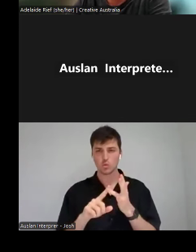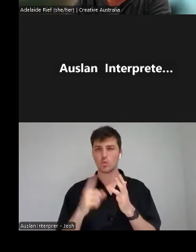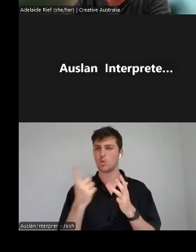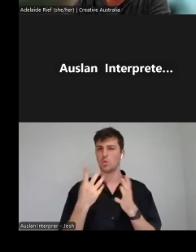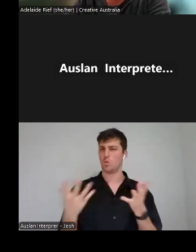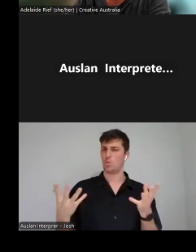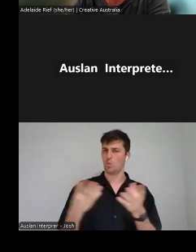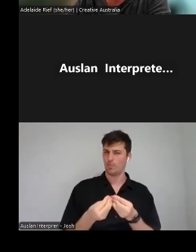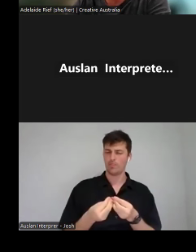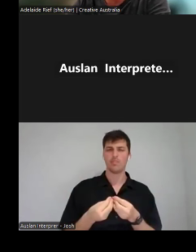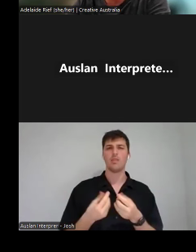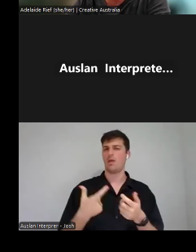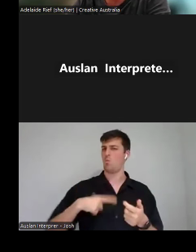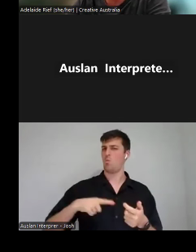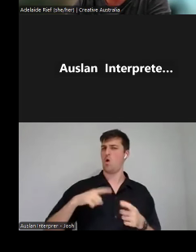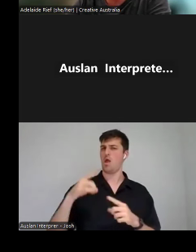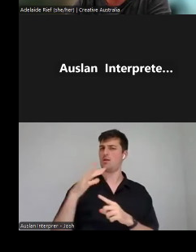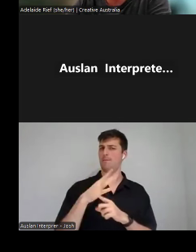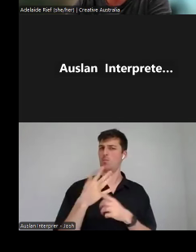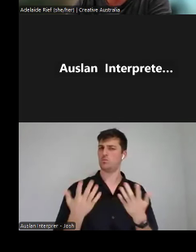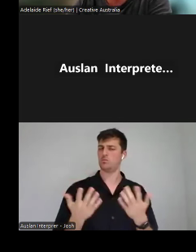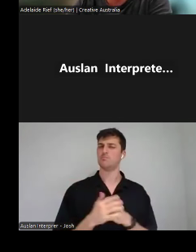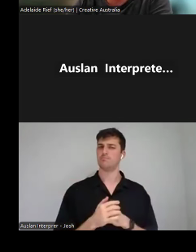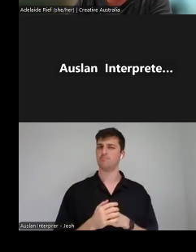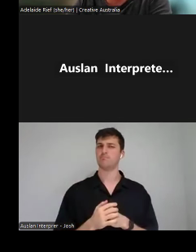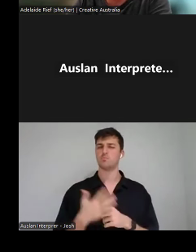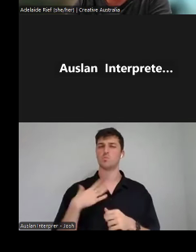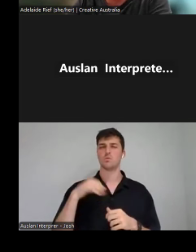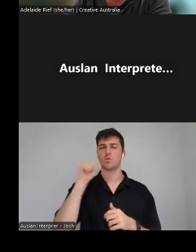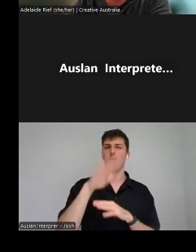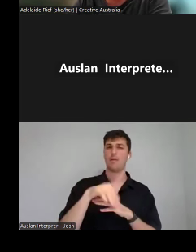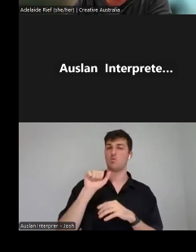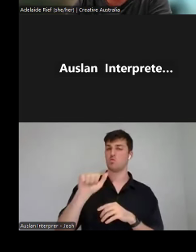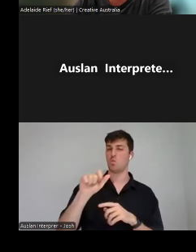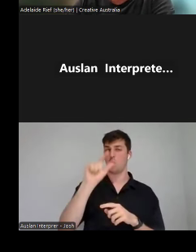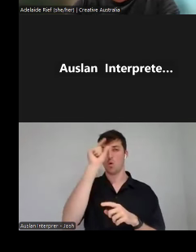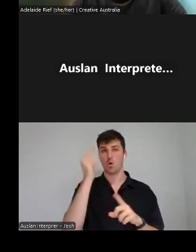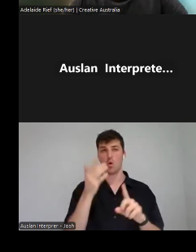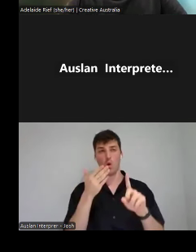and why it's important. We want to know about your goals and ambitions as an organisation. So that's